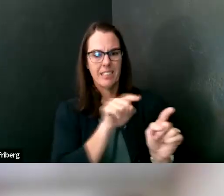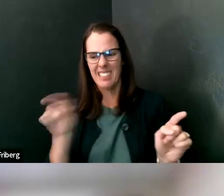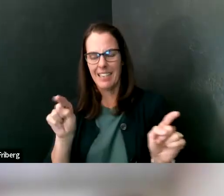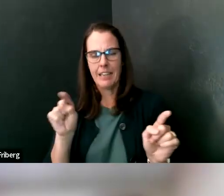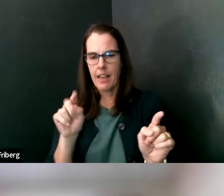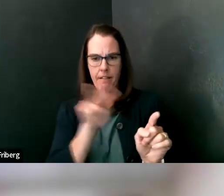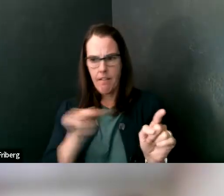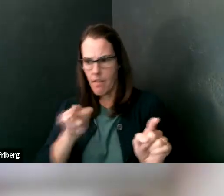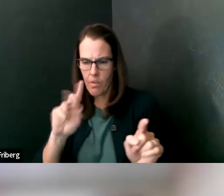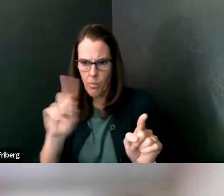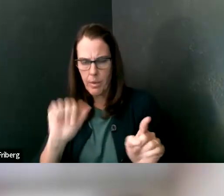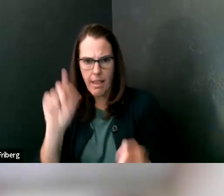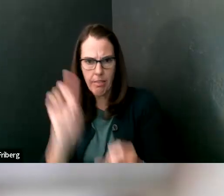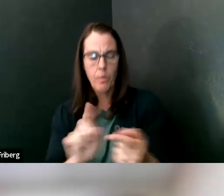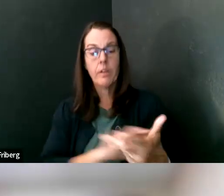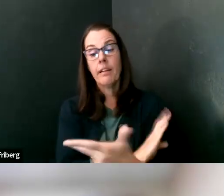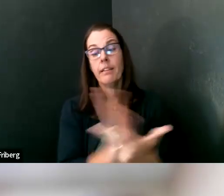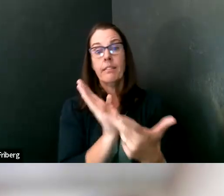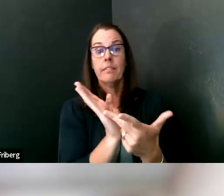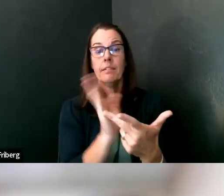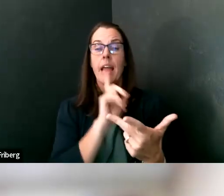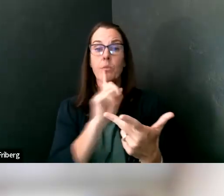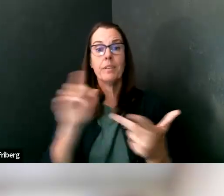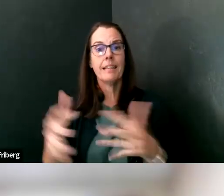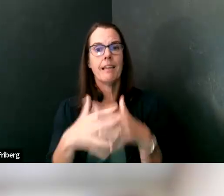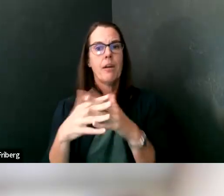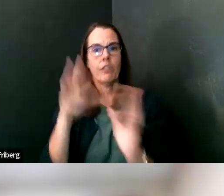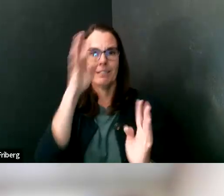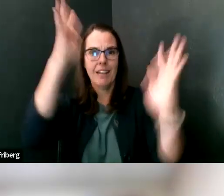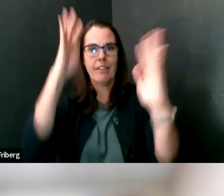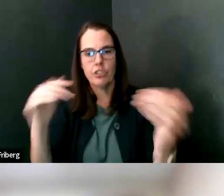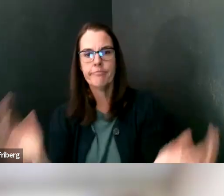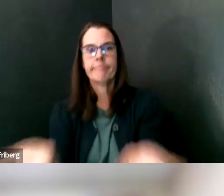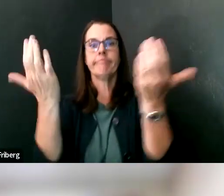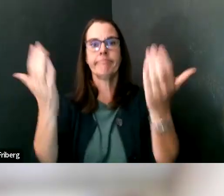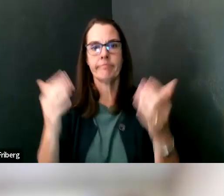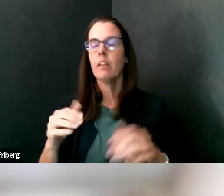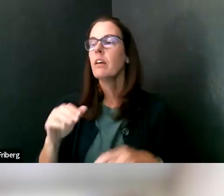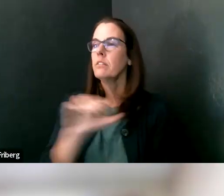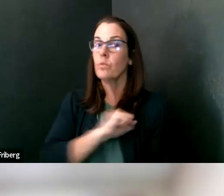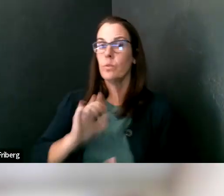prong of this effort is restoring and bolstering American innovation. So, uh, Senator Widen is